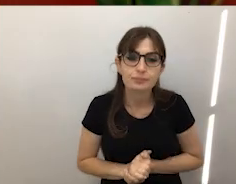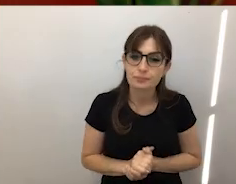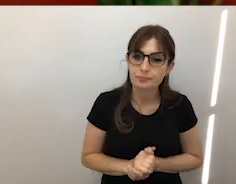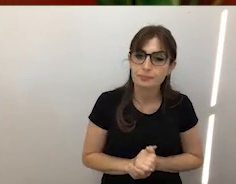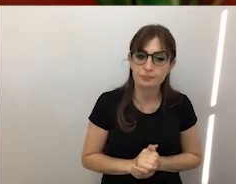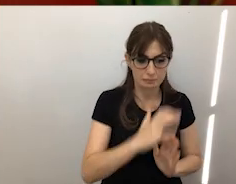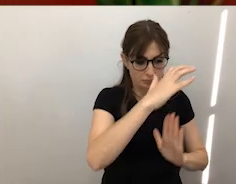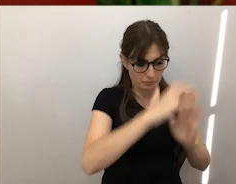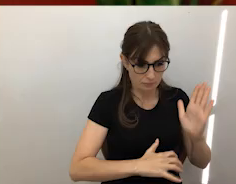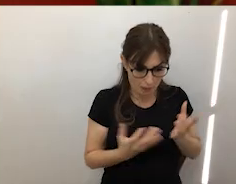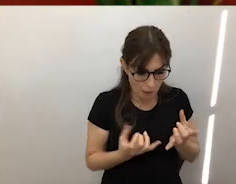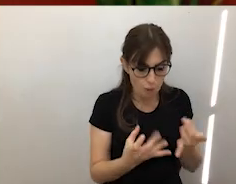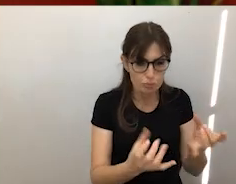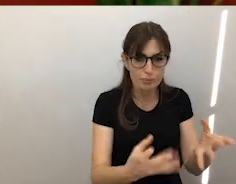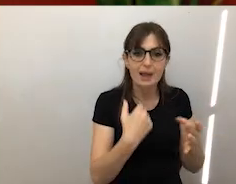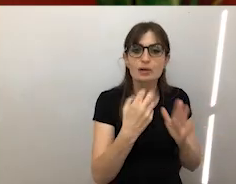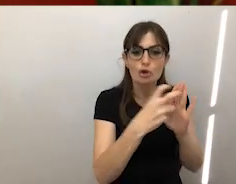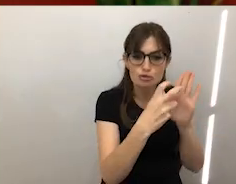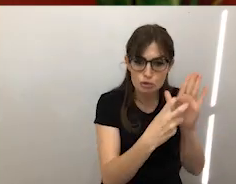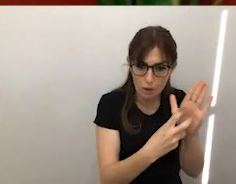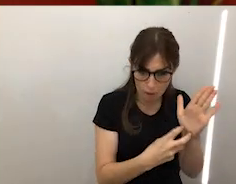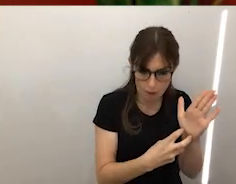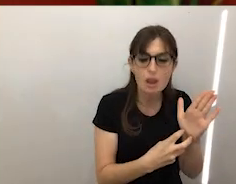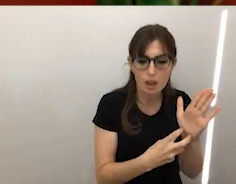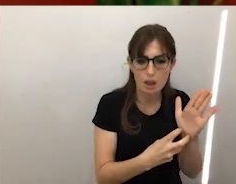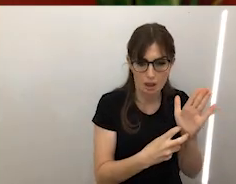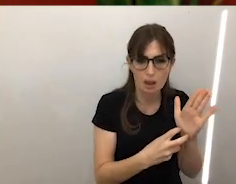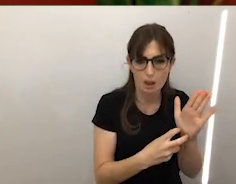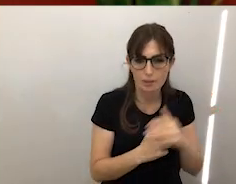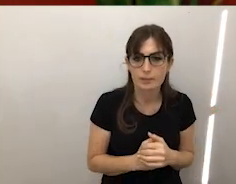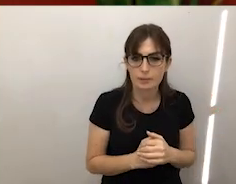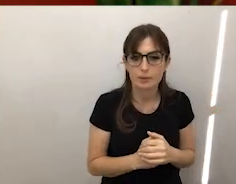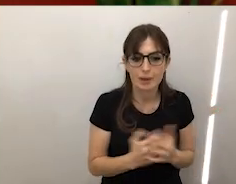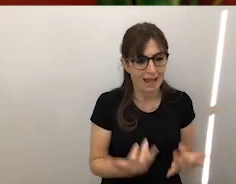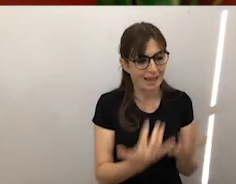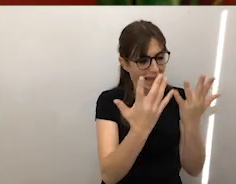An income statement is prepared on an accrual basis, and the Australian accounting standards have rules